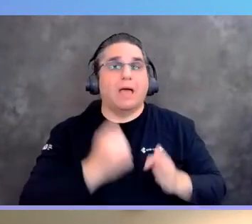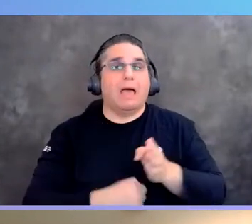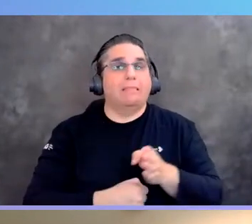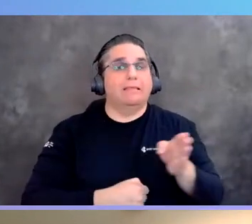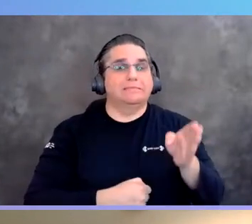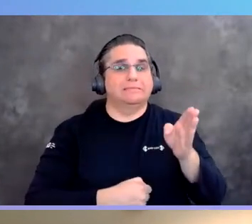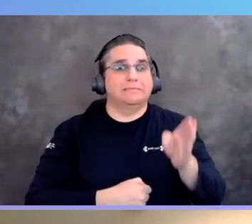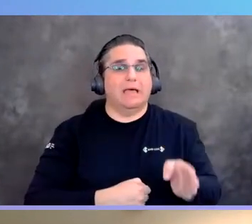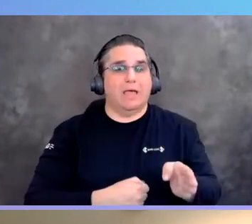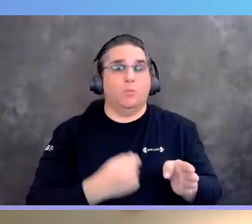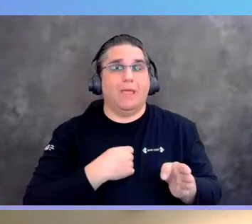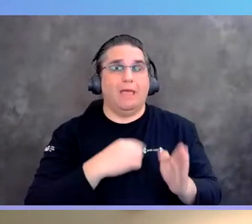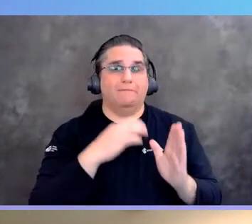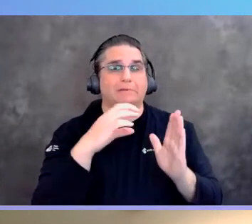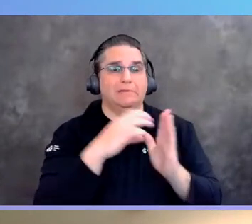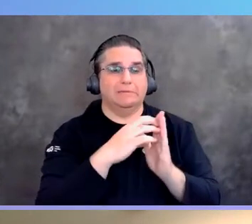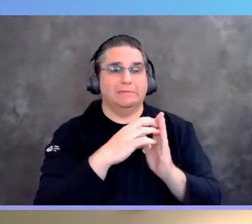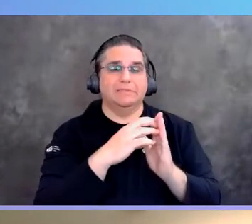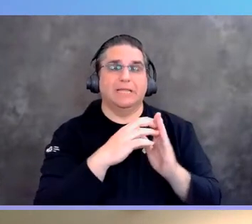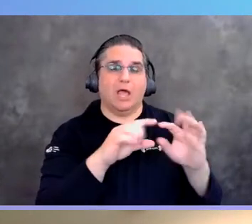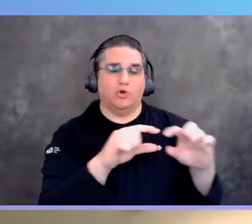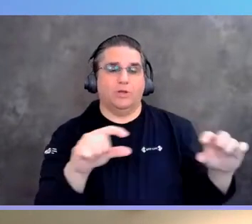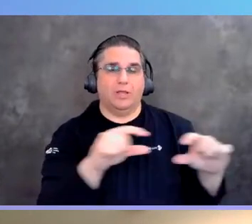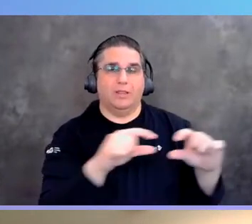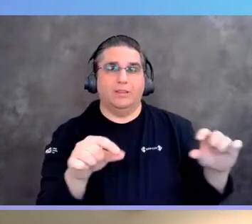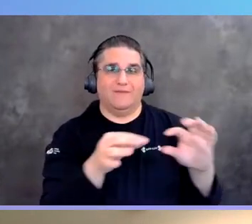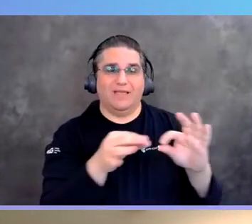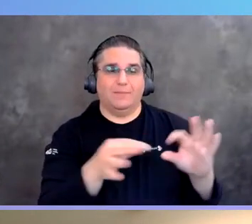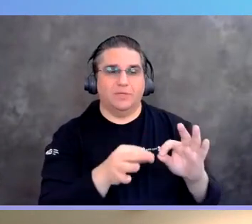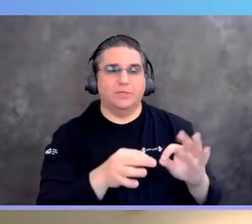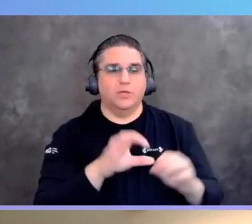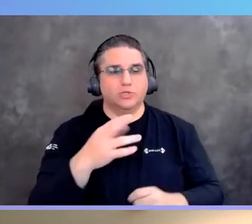Courthouse, Virginia Central High School classroom. Um. Photo